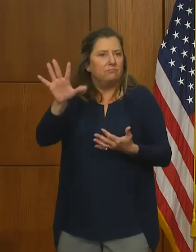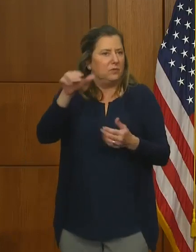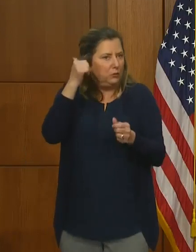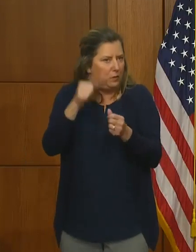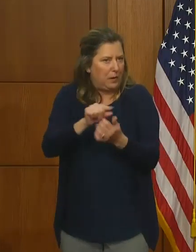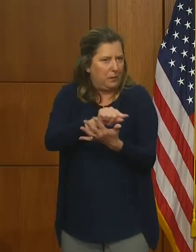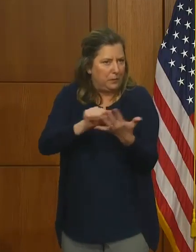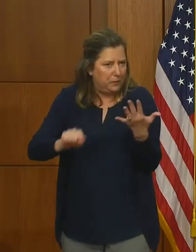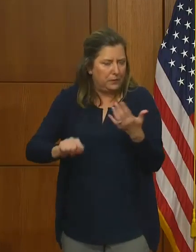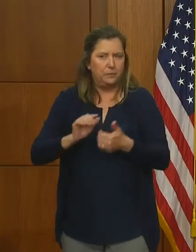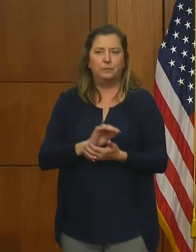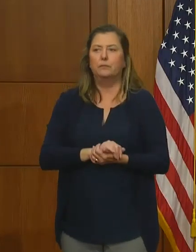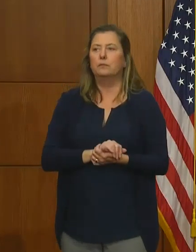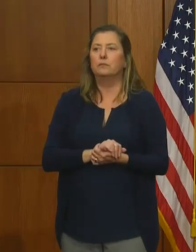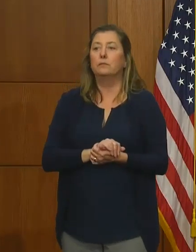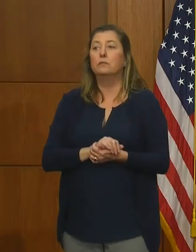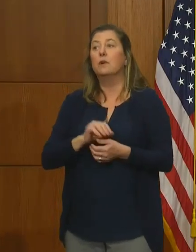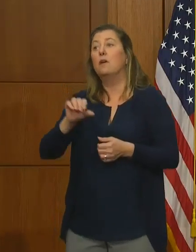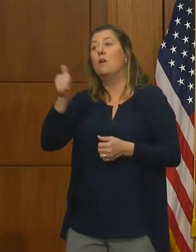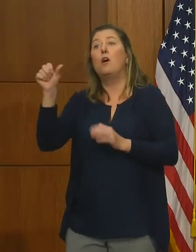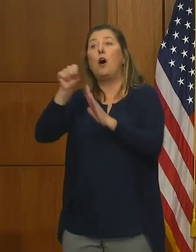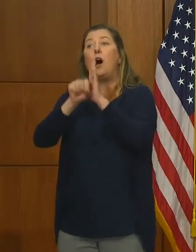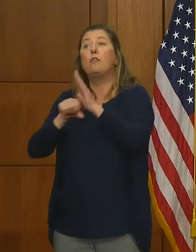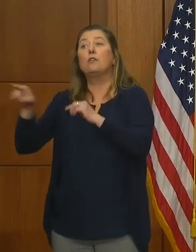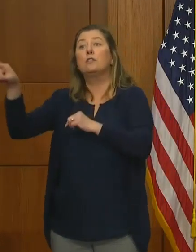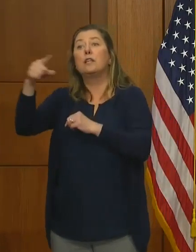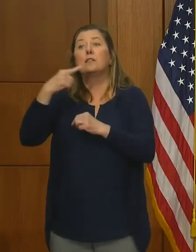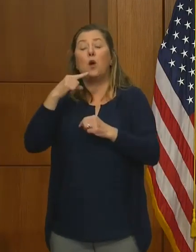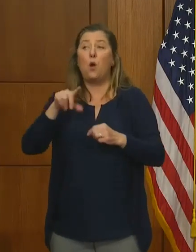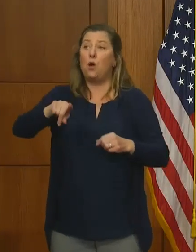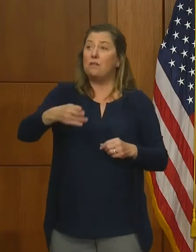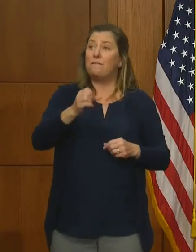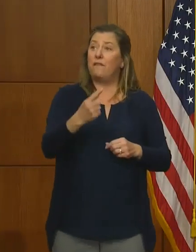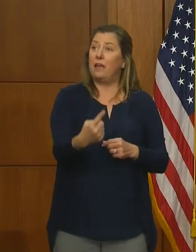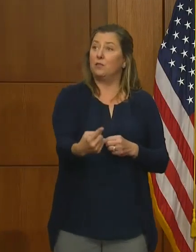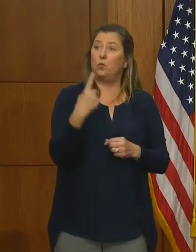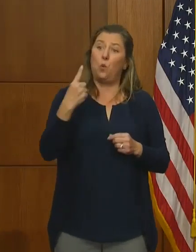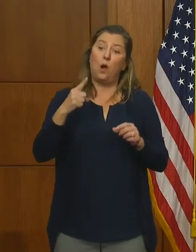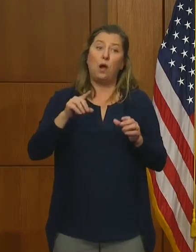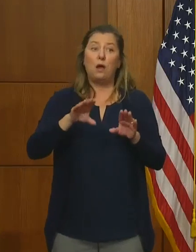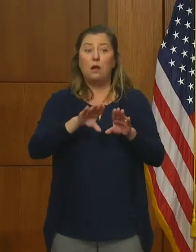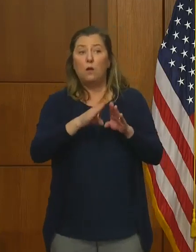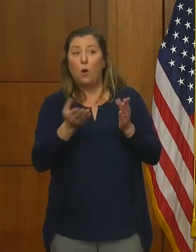AMONG. BUT HERE ARE A FEW THINGS TO IN MIND. WHEN OTHER